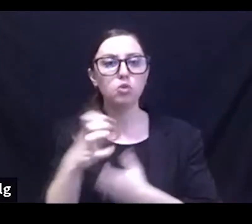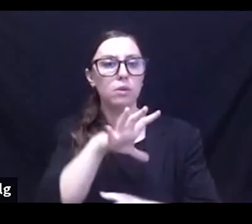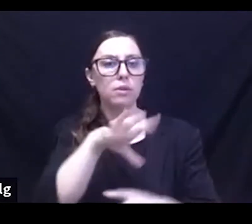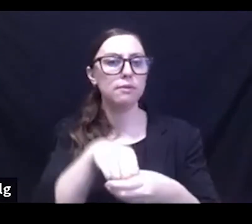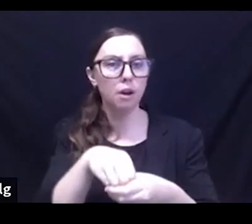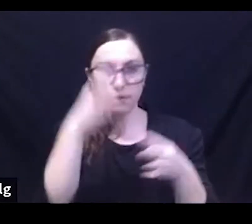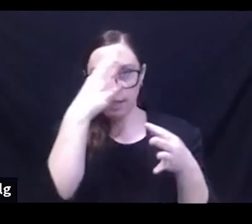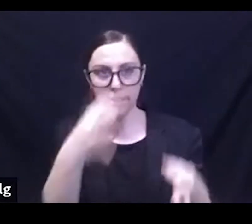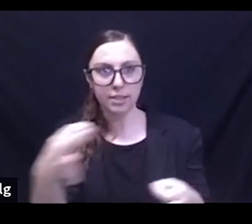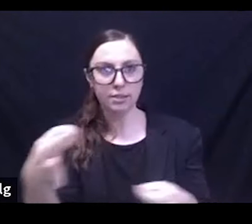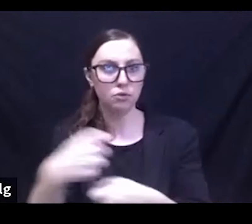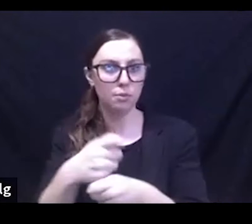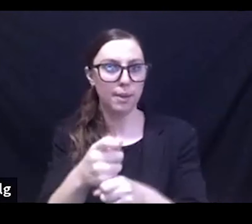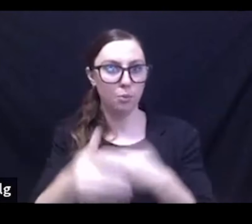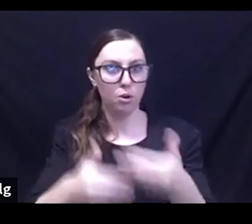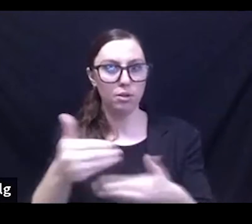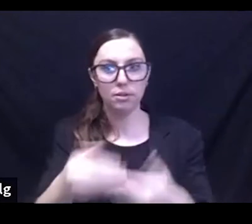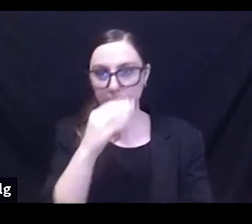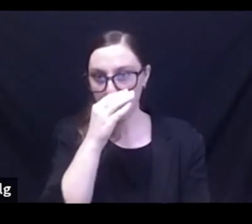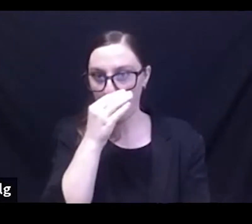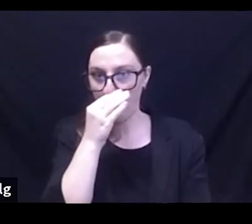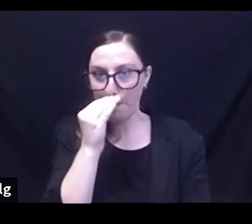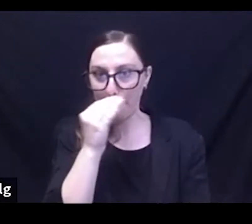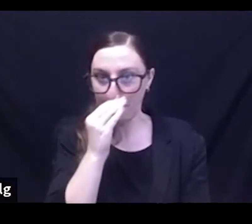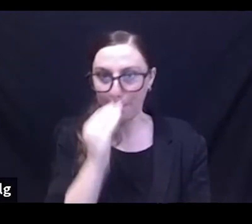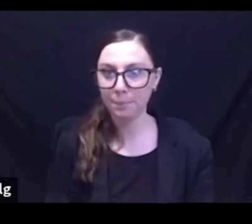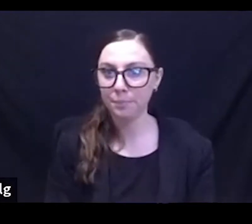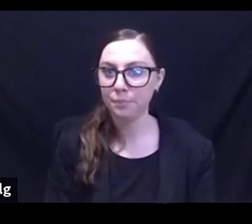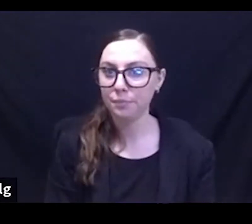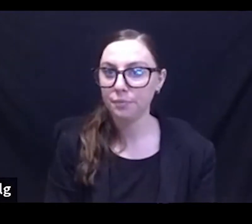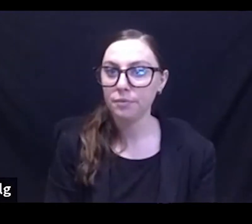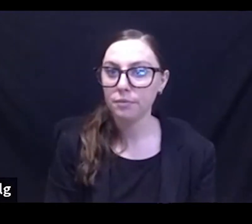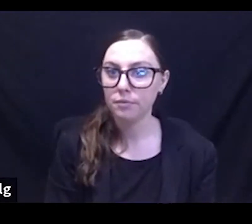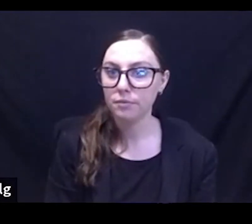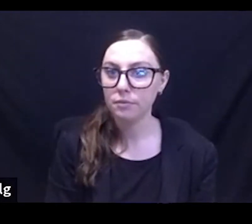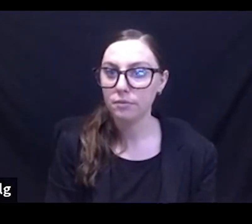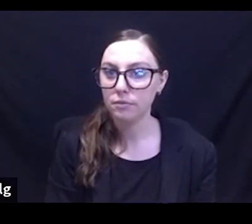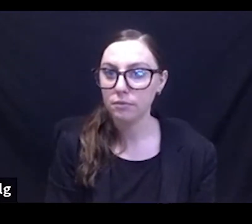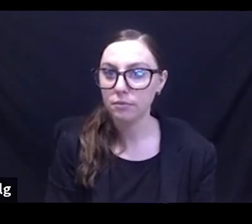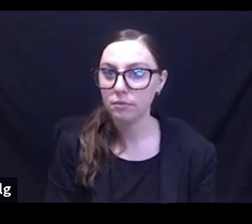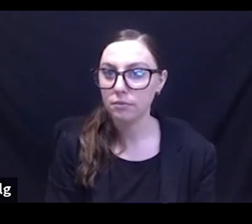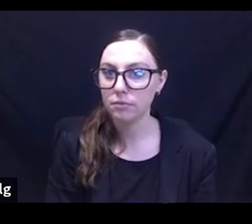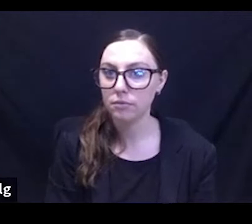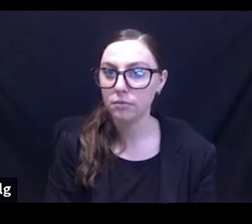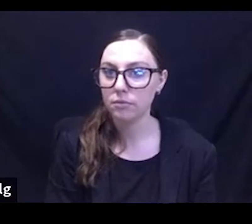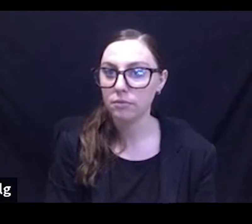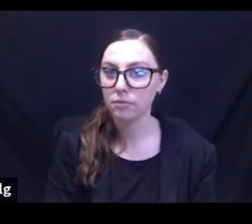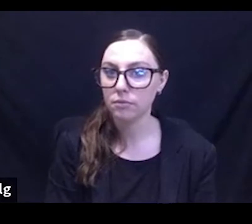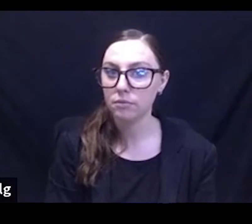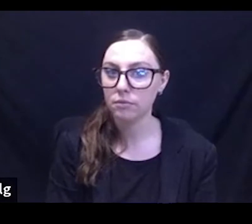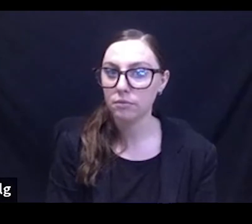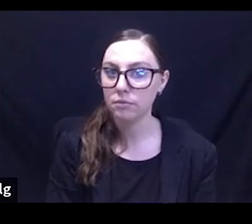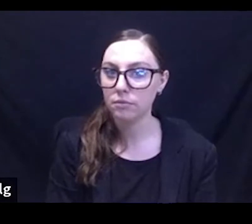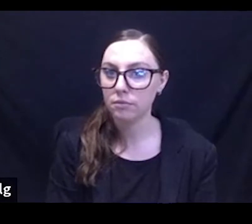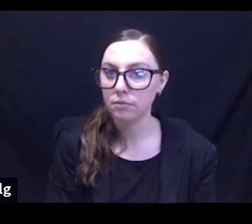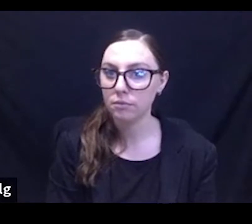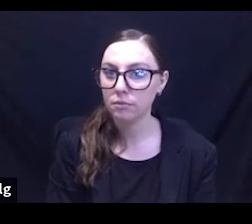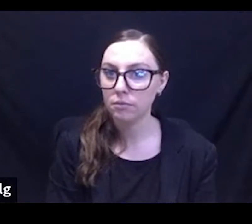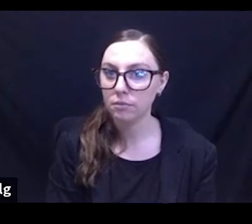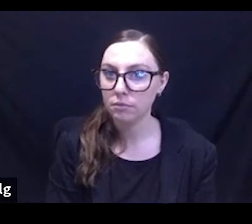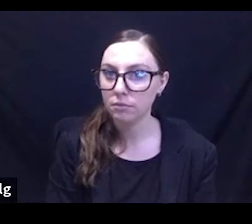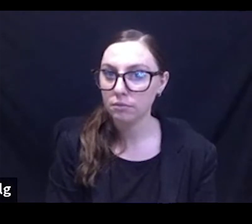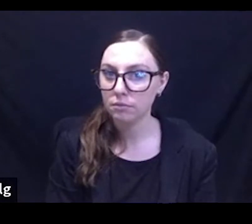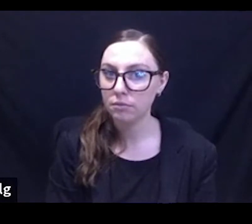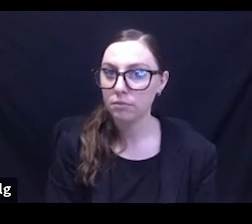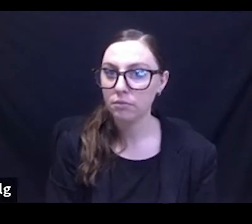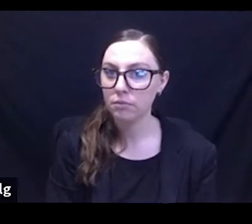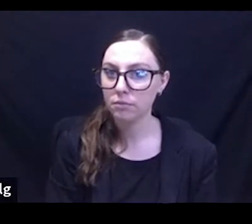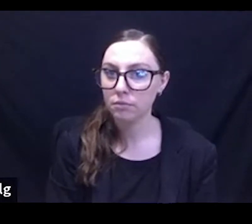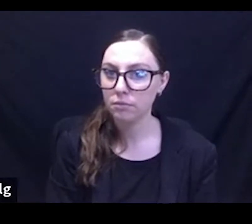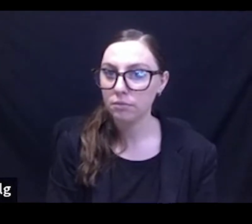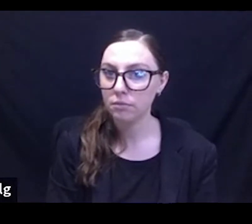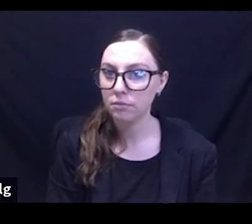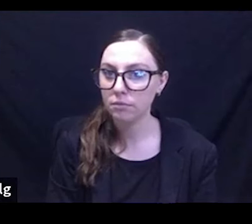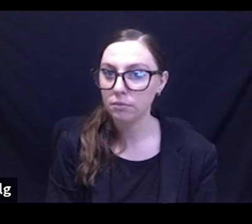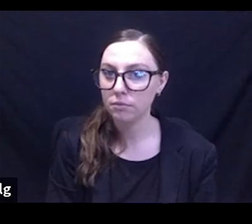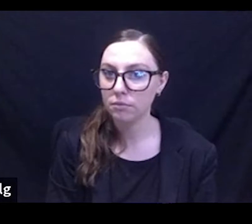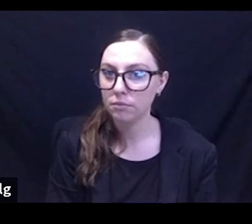"How? How I?"